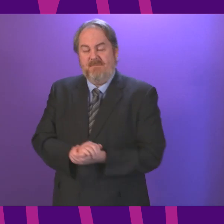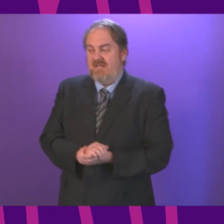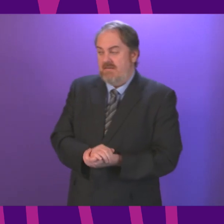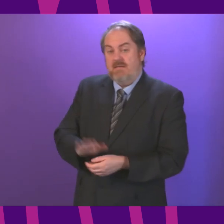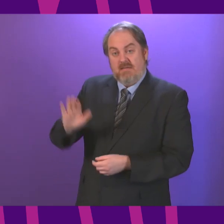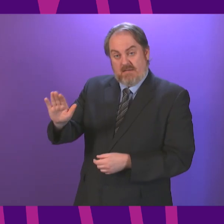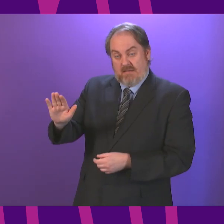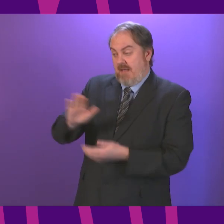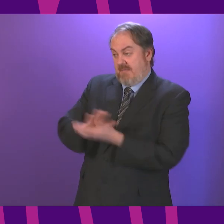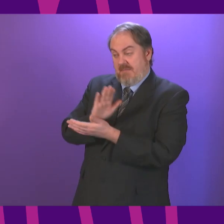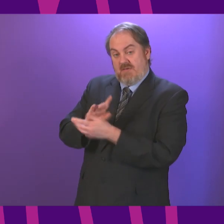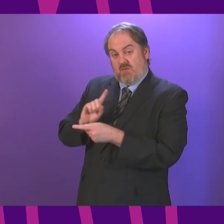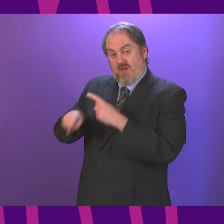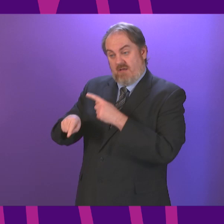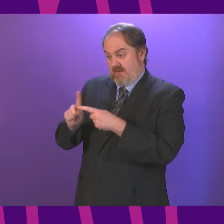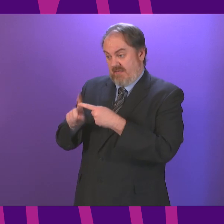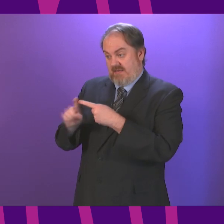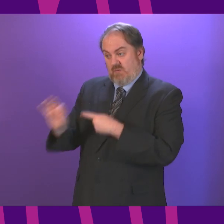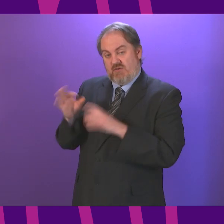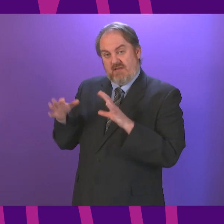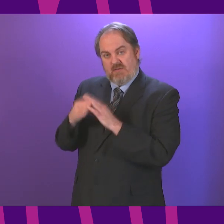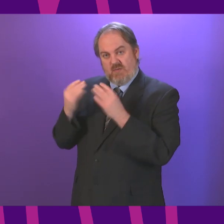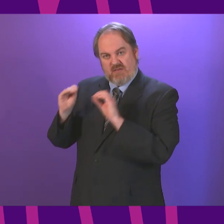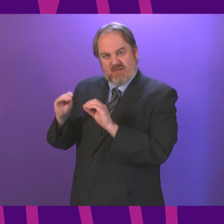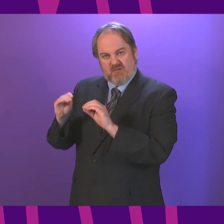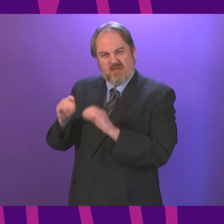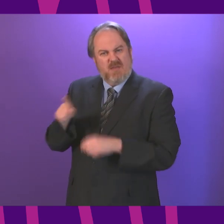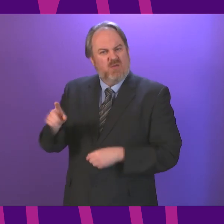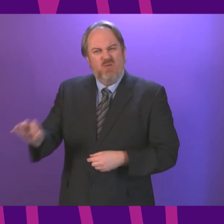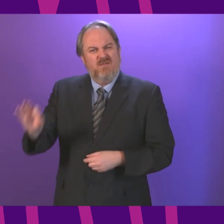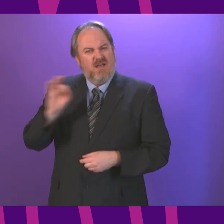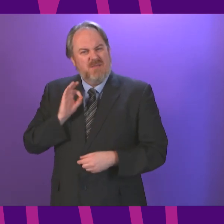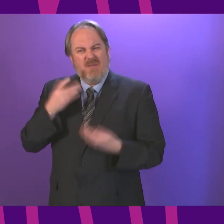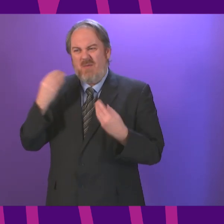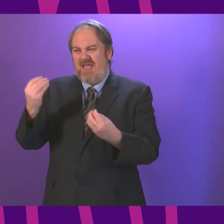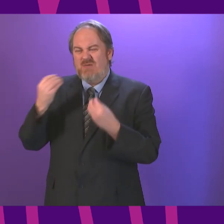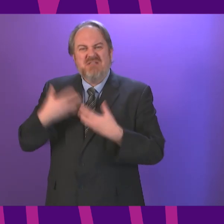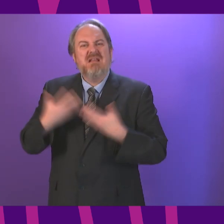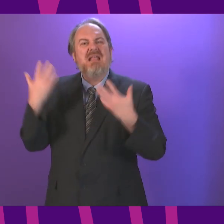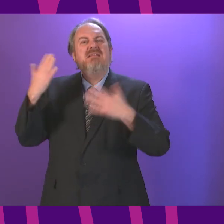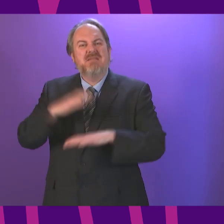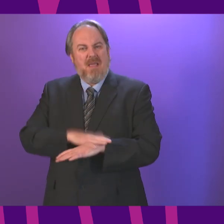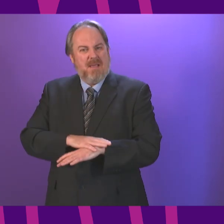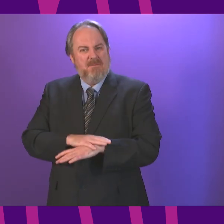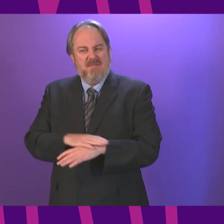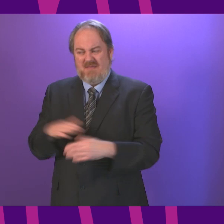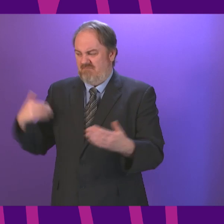first, I say that Ruth Davidson could have chosen to ask me about education in any previous week,